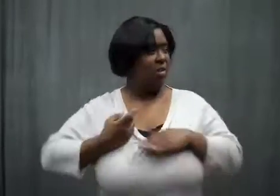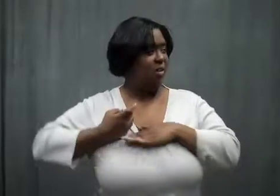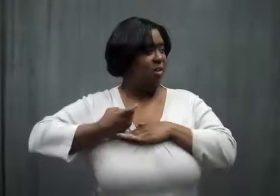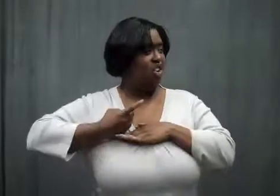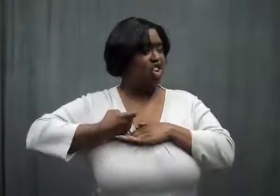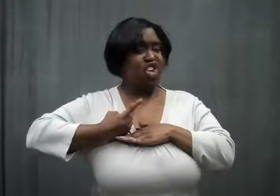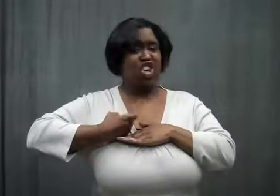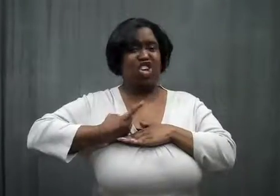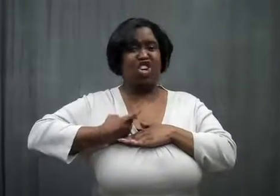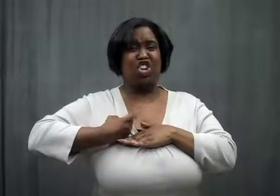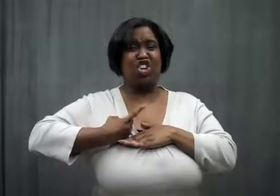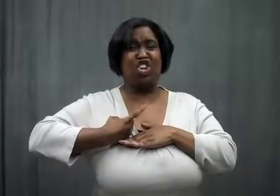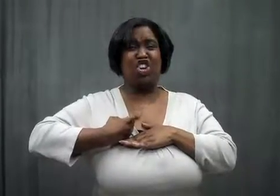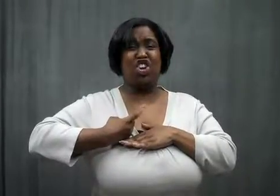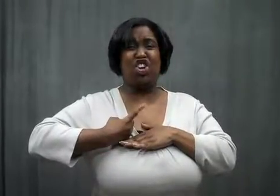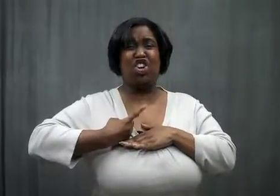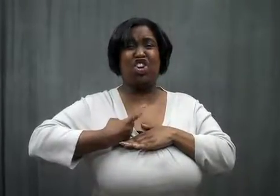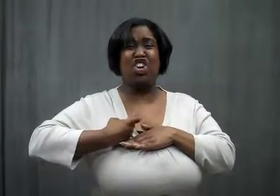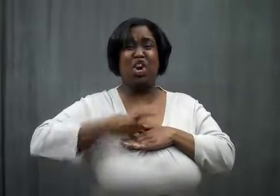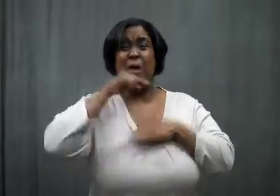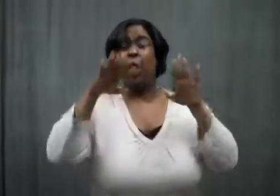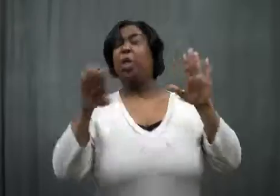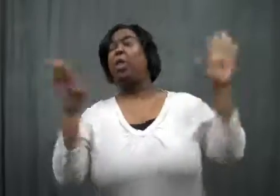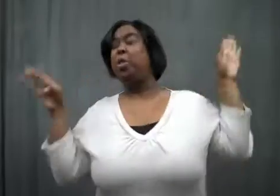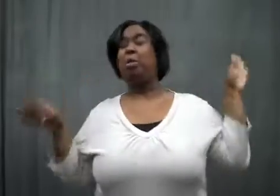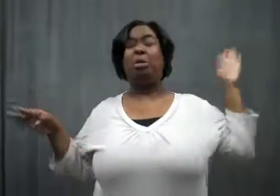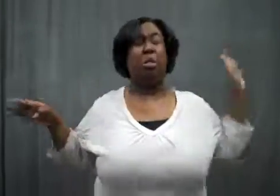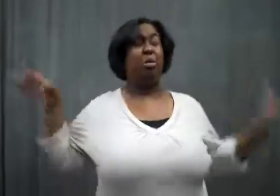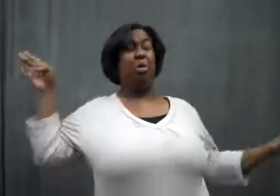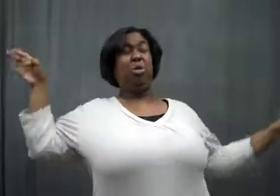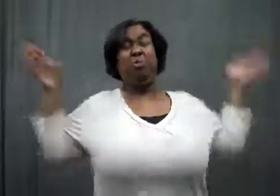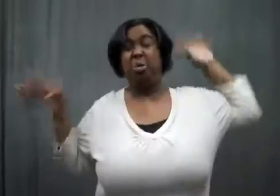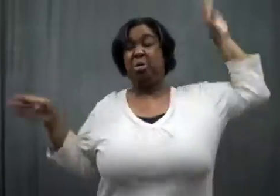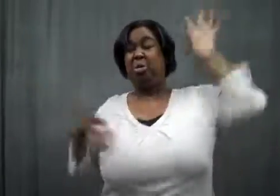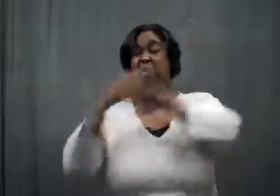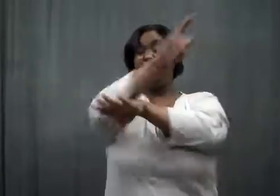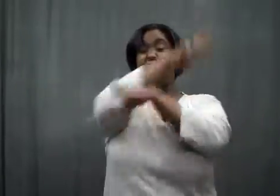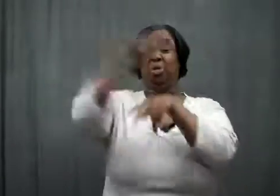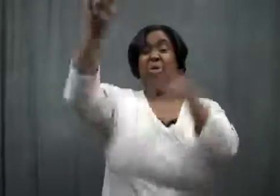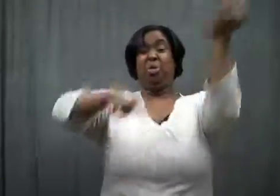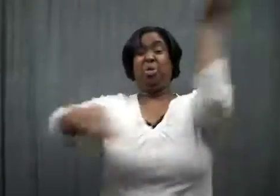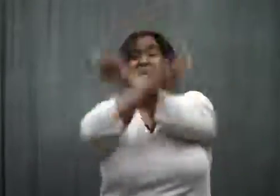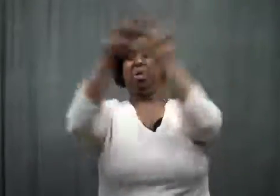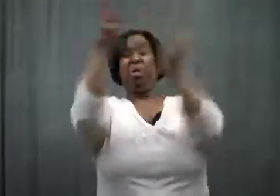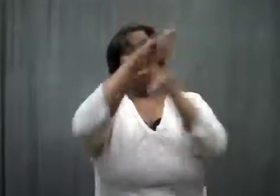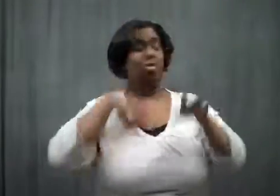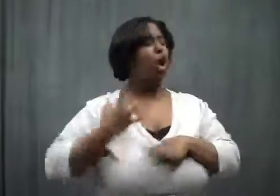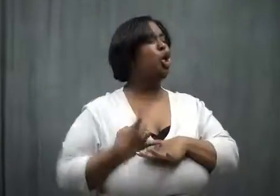I started squirting at them. They flew around trying to avoid the water.